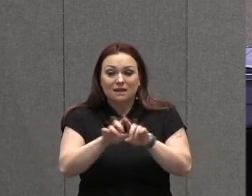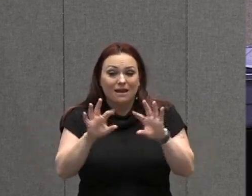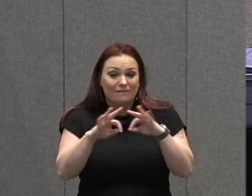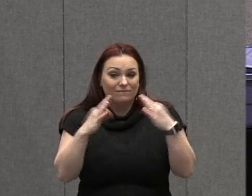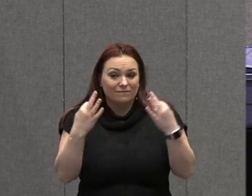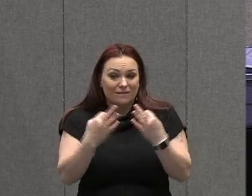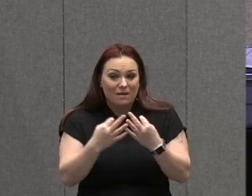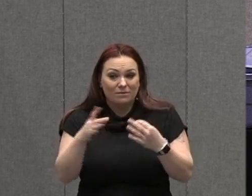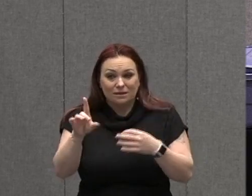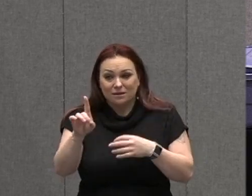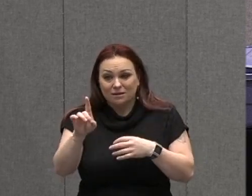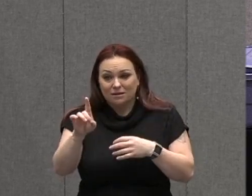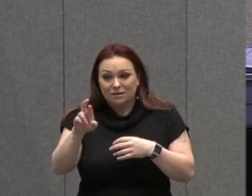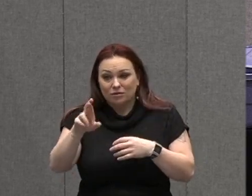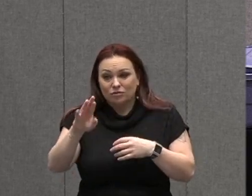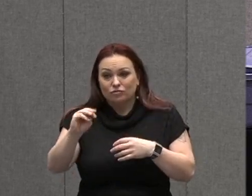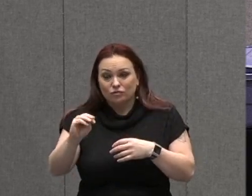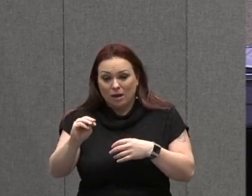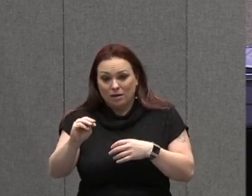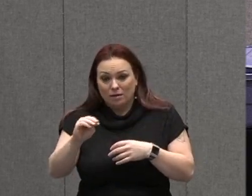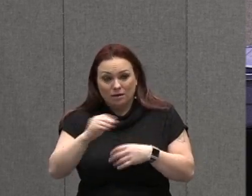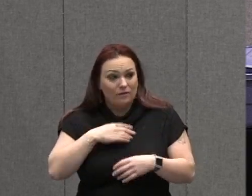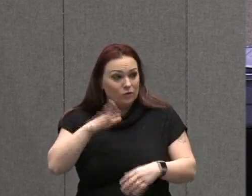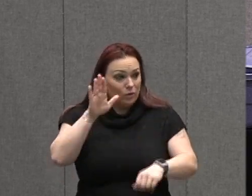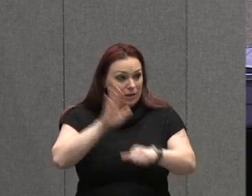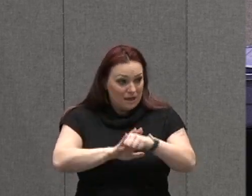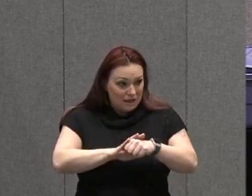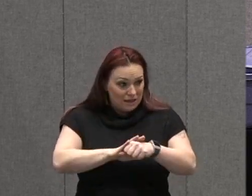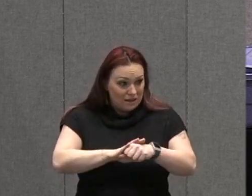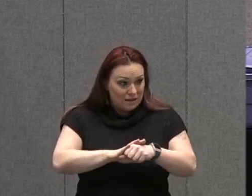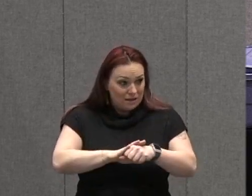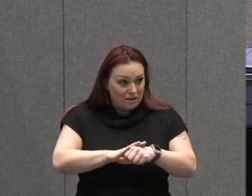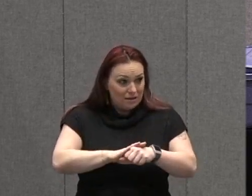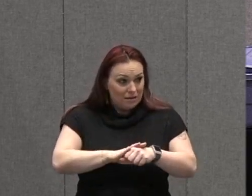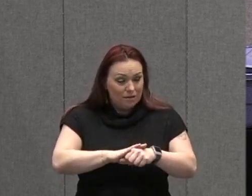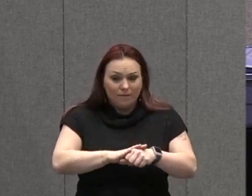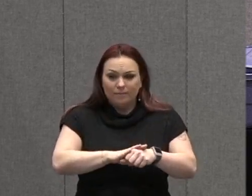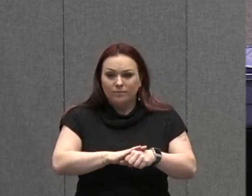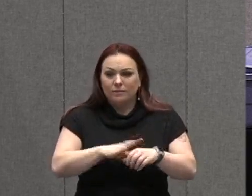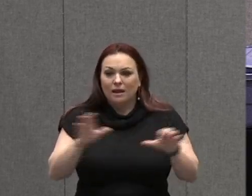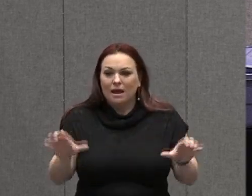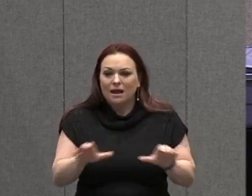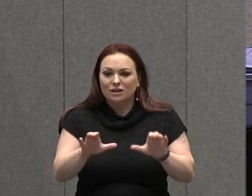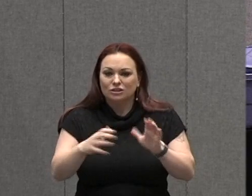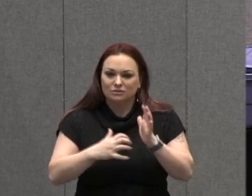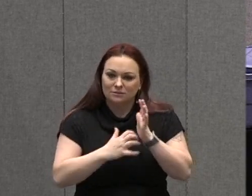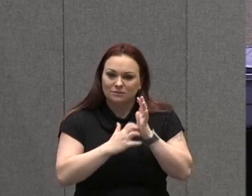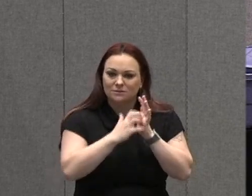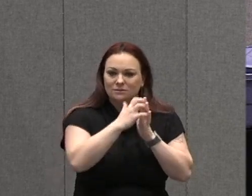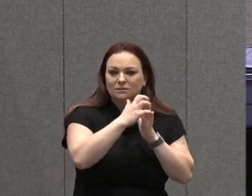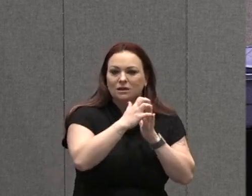sorry, if you hit it, it means percussion. Or there's action right? Yeah exactly.